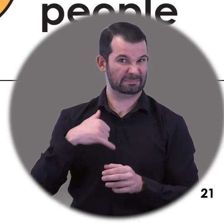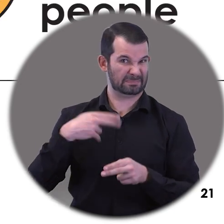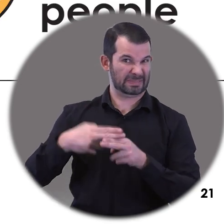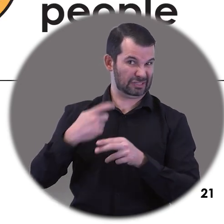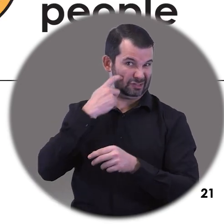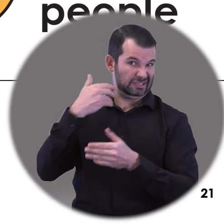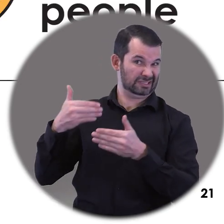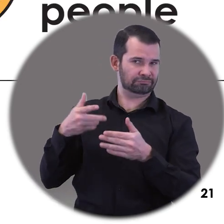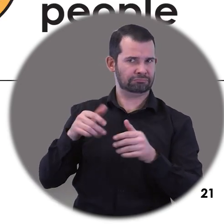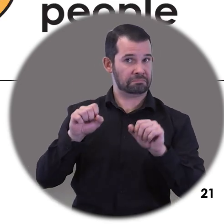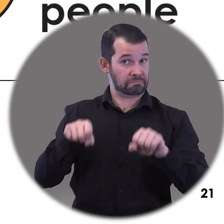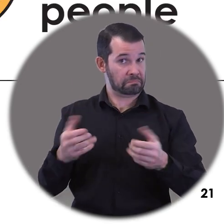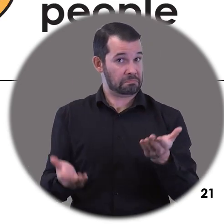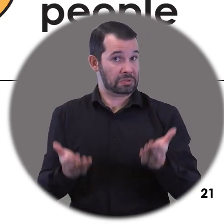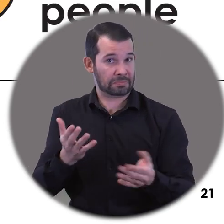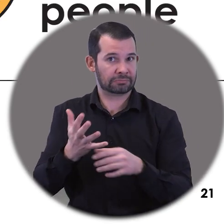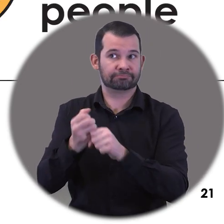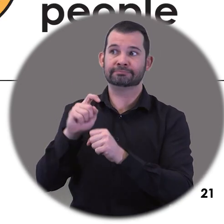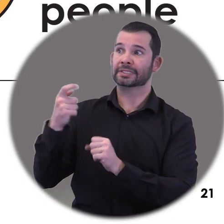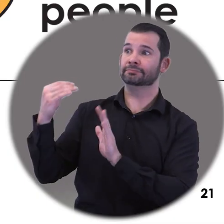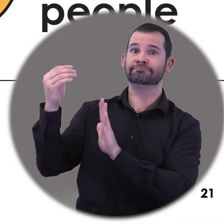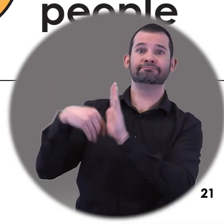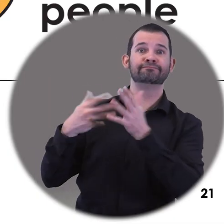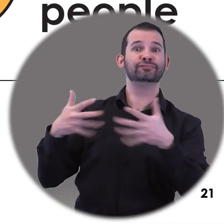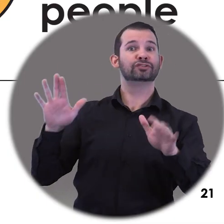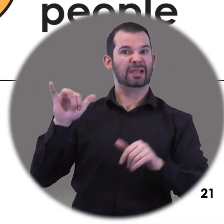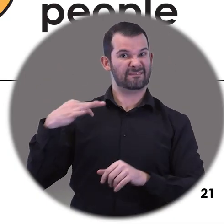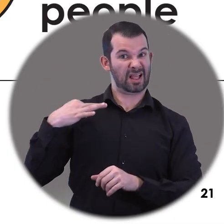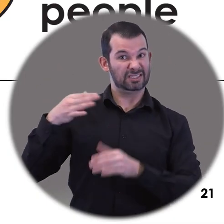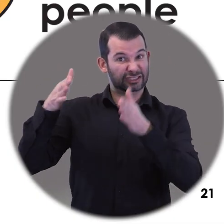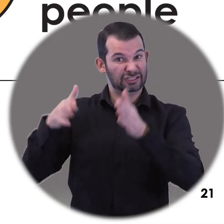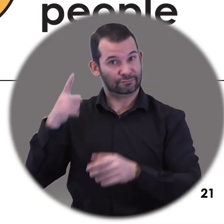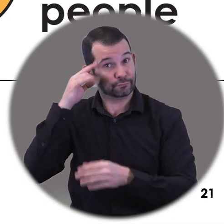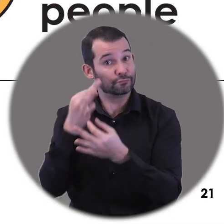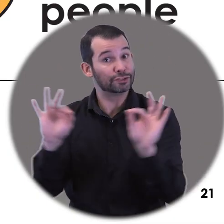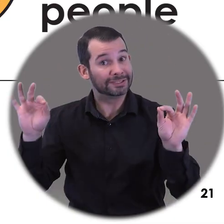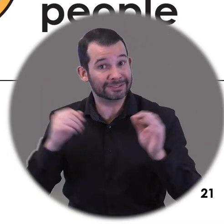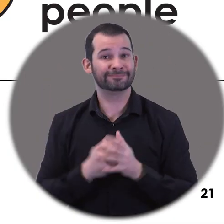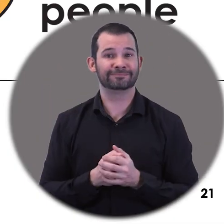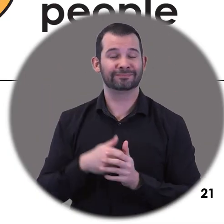As I mentioned, you may be able to get your taxes done by a volunteer for free!